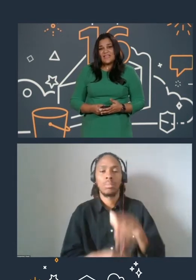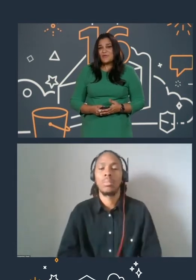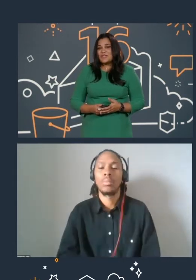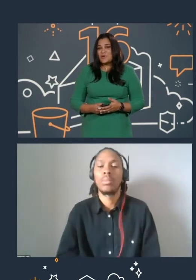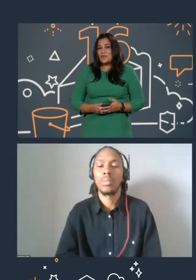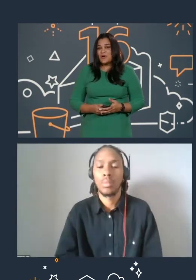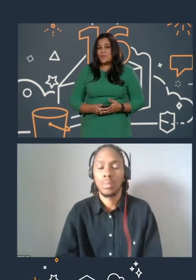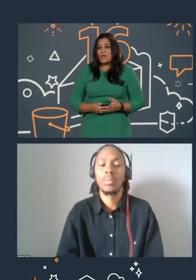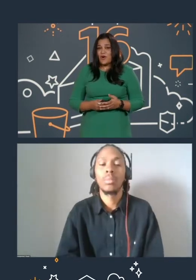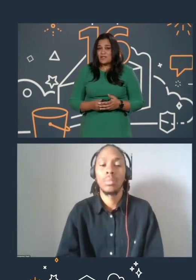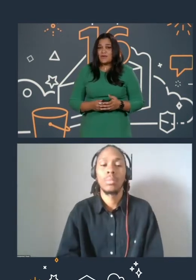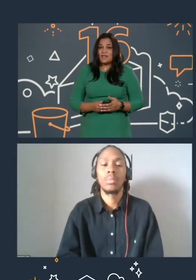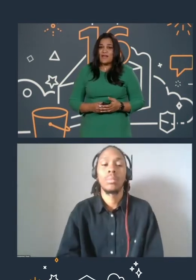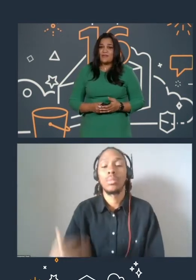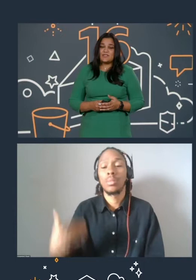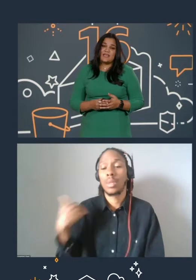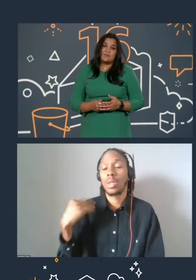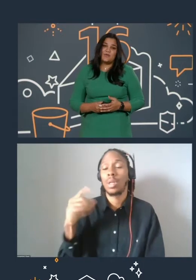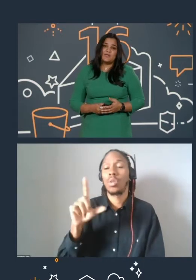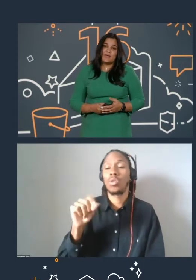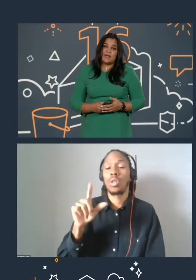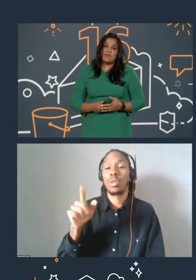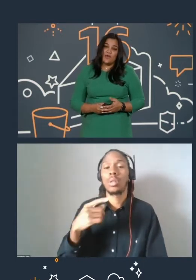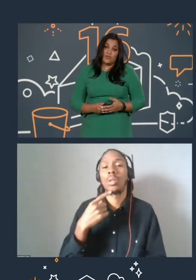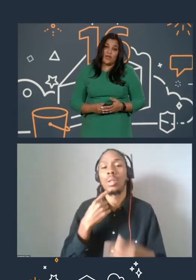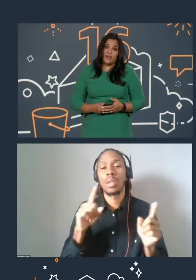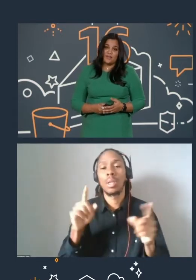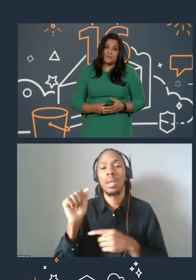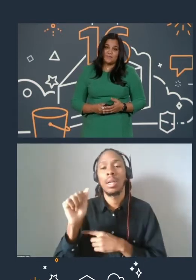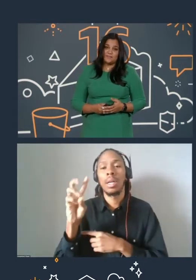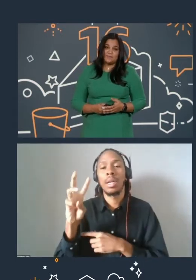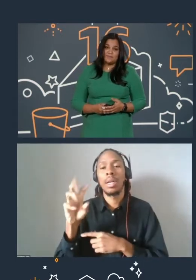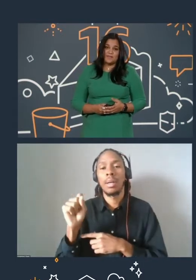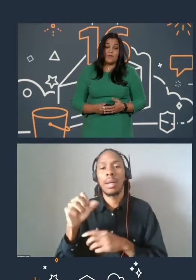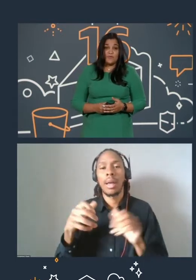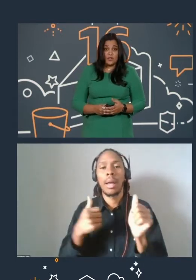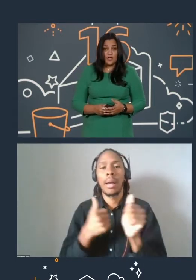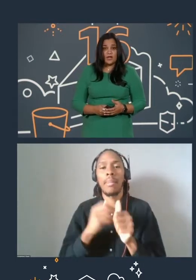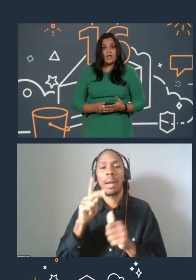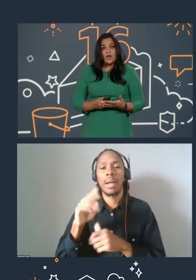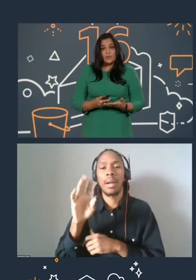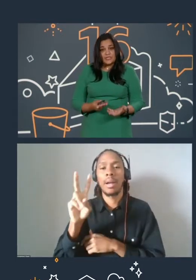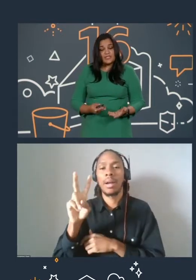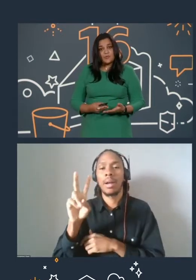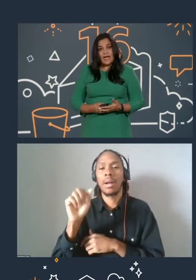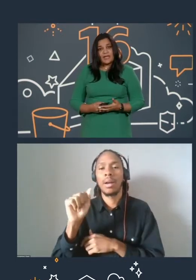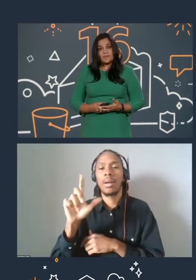In 2021, we also announced AWS Backup Vault Lock. Now, Vault Lock protects your backups